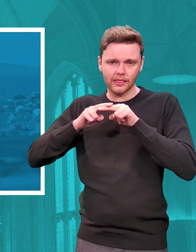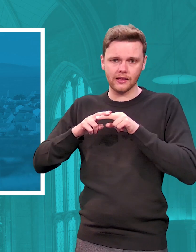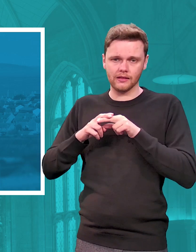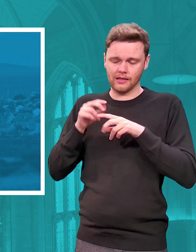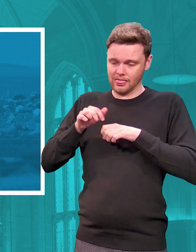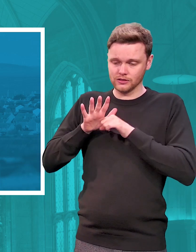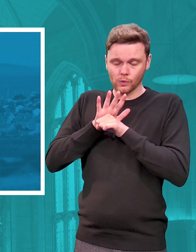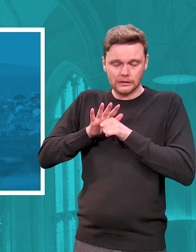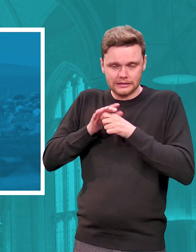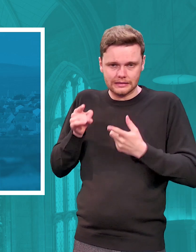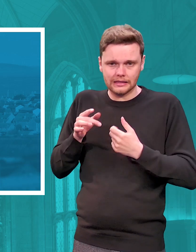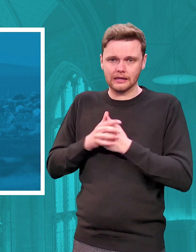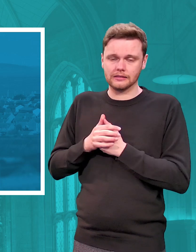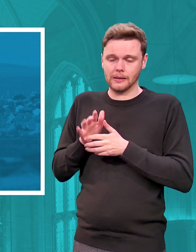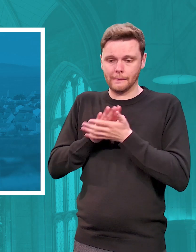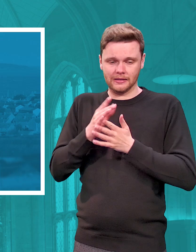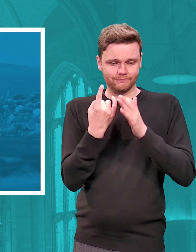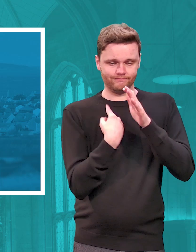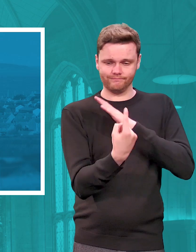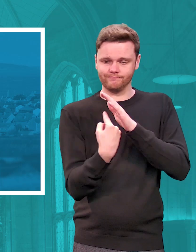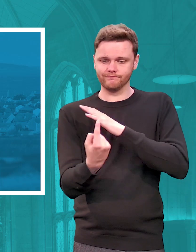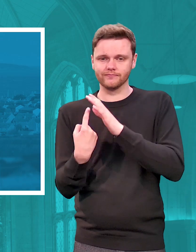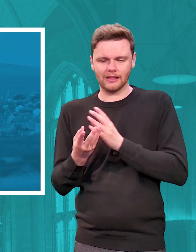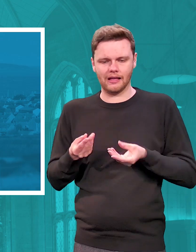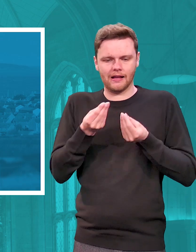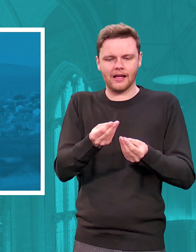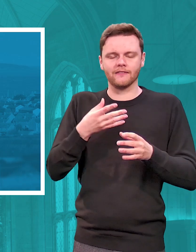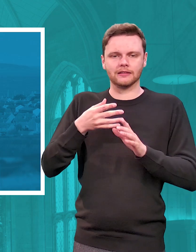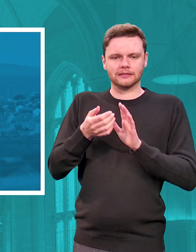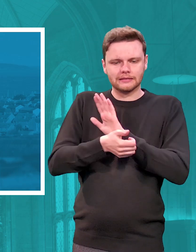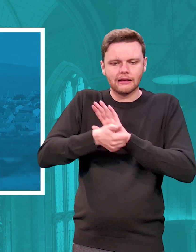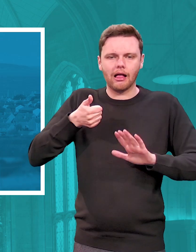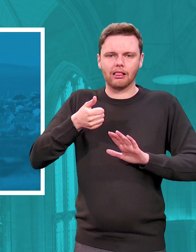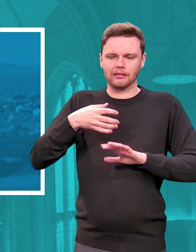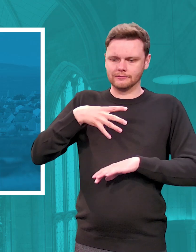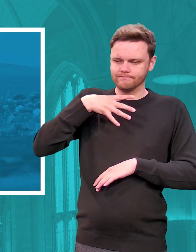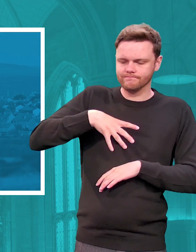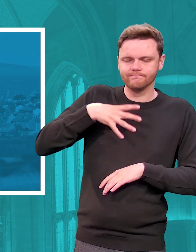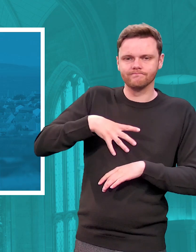to provide individuals with the skills experience and willingness to serve as Pensions Trustees.